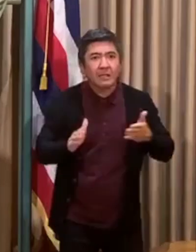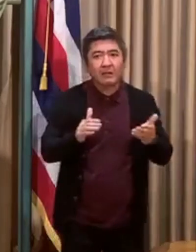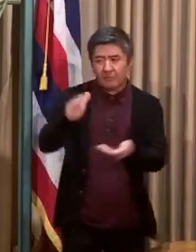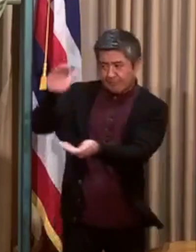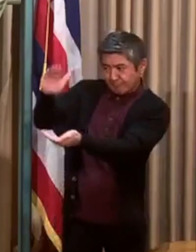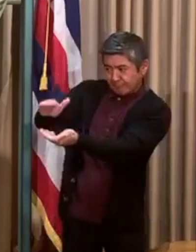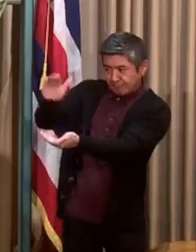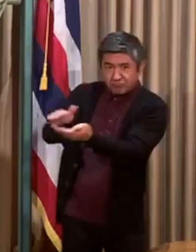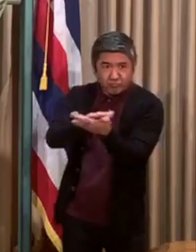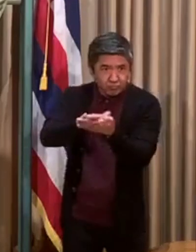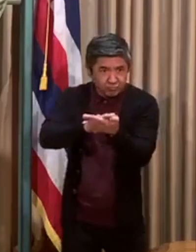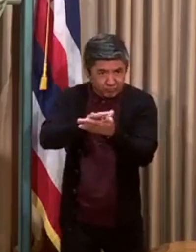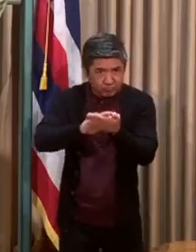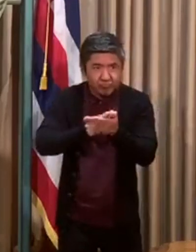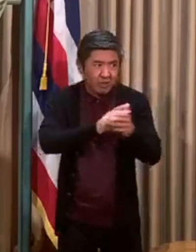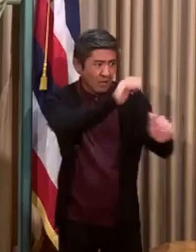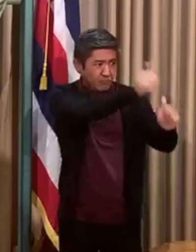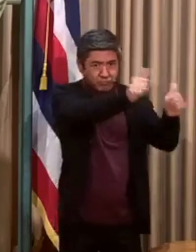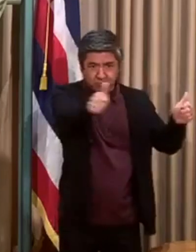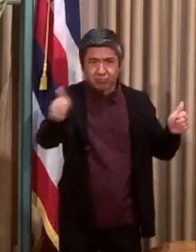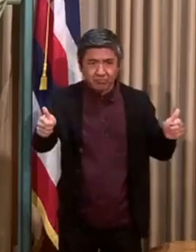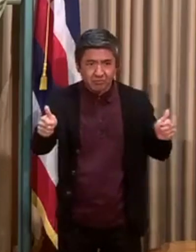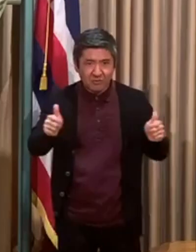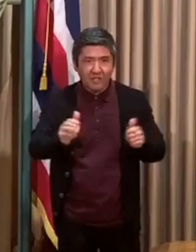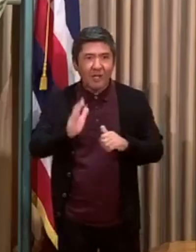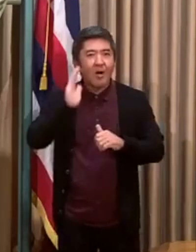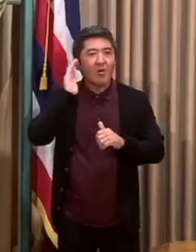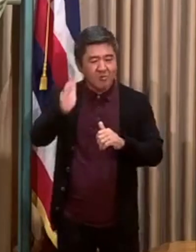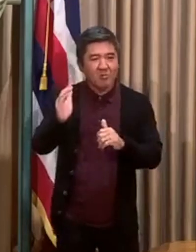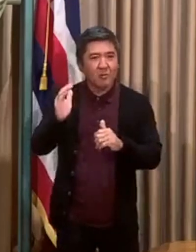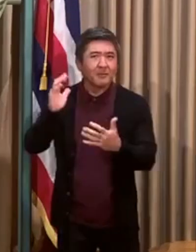We will be making much greater use of online technologies.